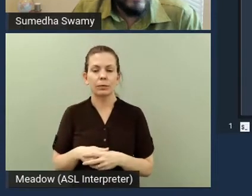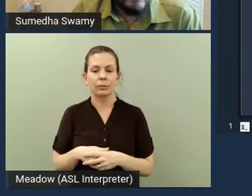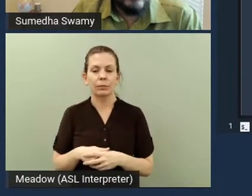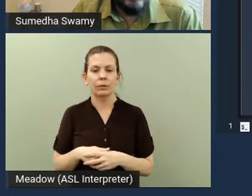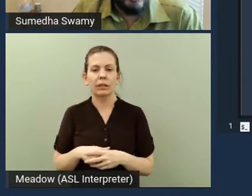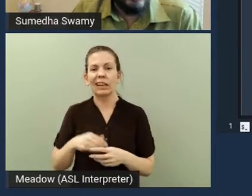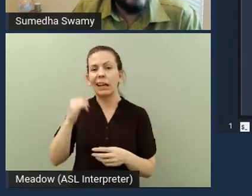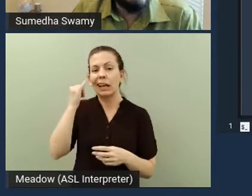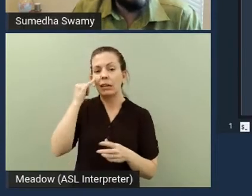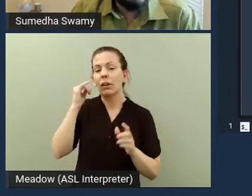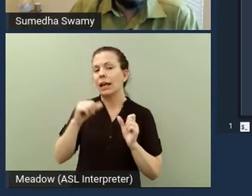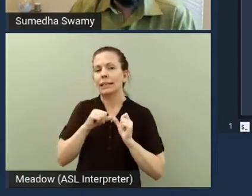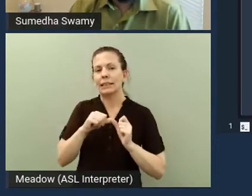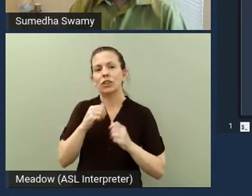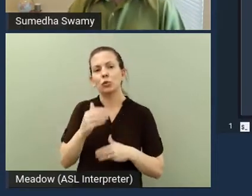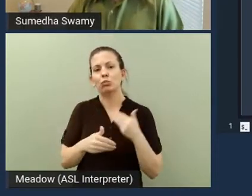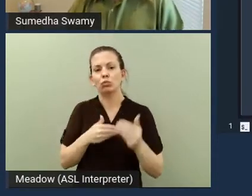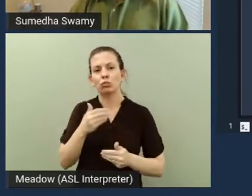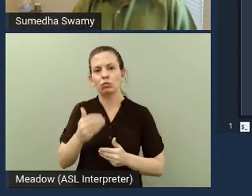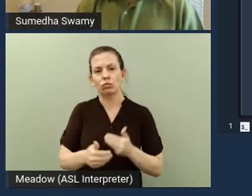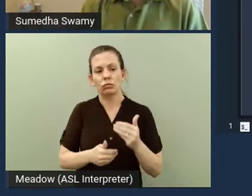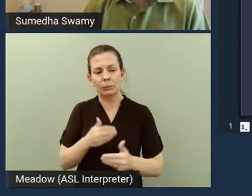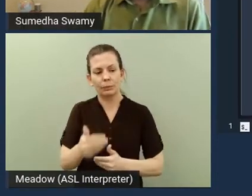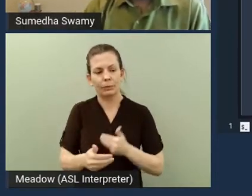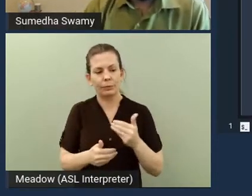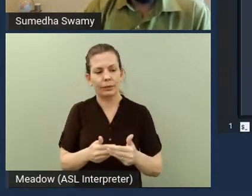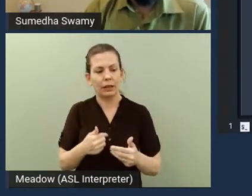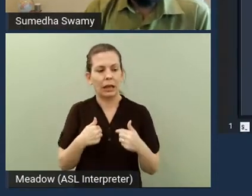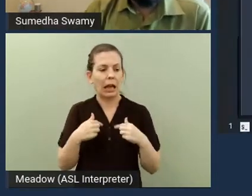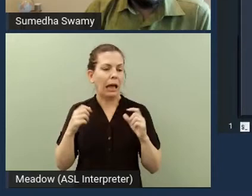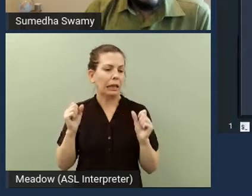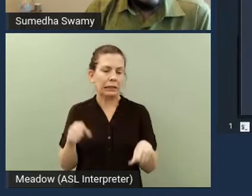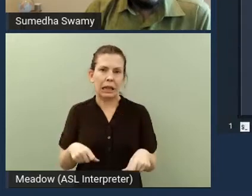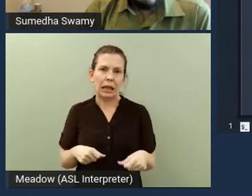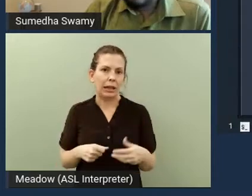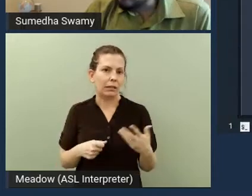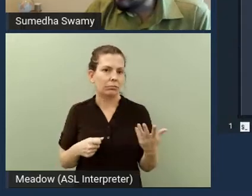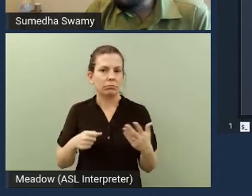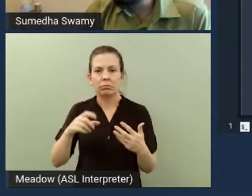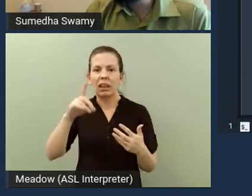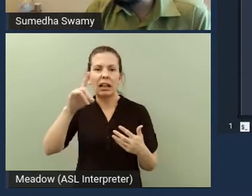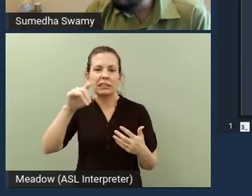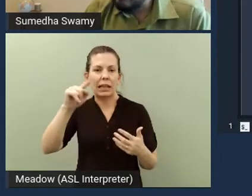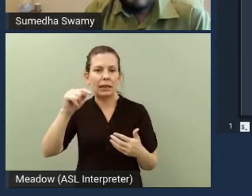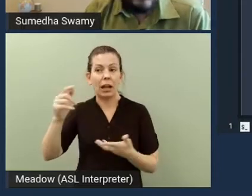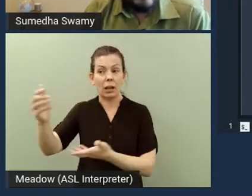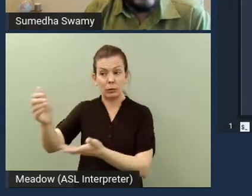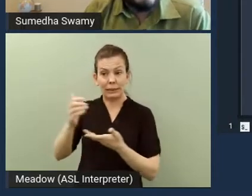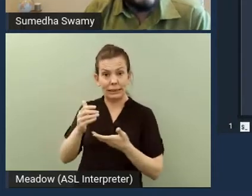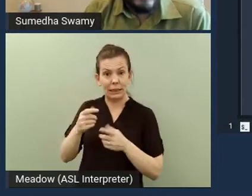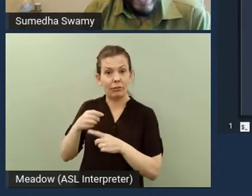if I continue along, I can, the data that I received from the EMR cluster,